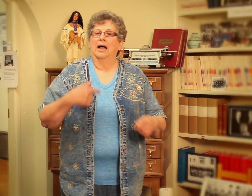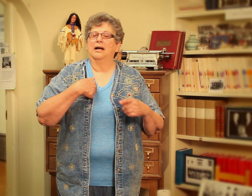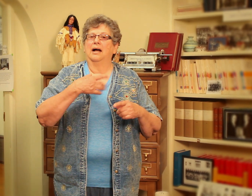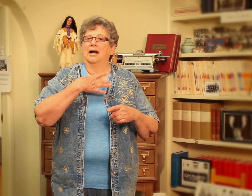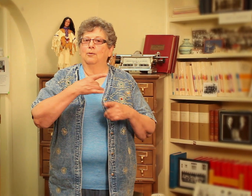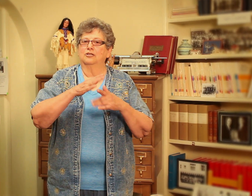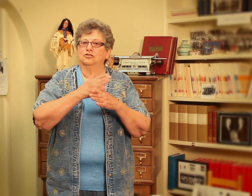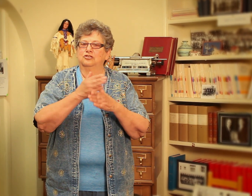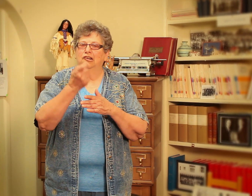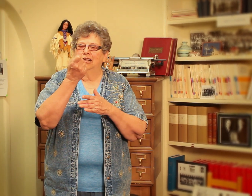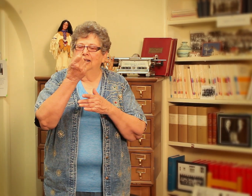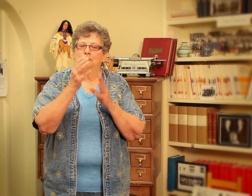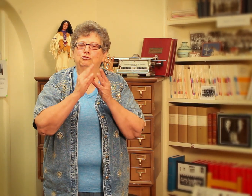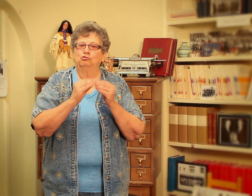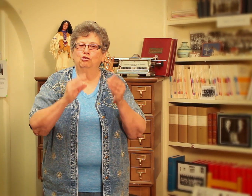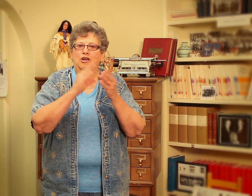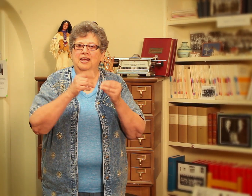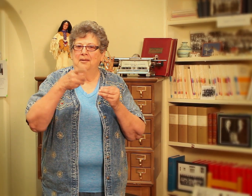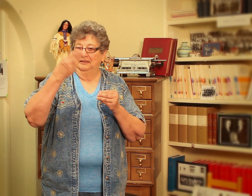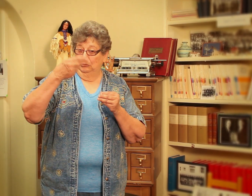I would like to share a little bit of history with you.